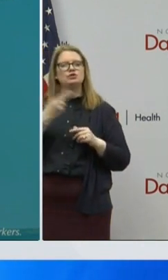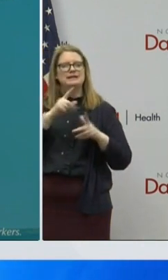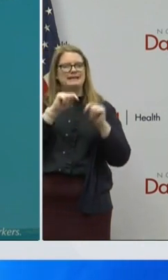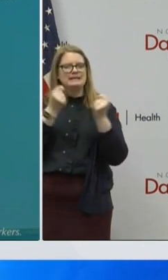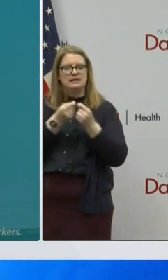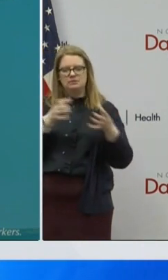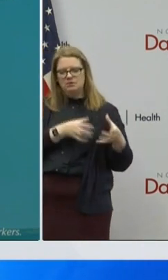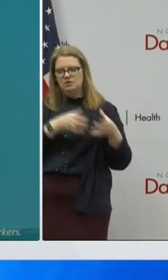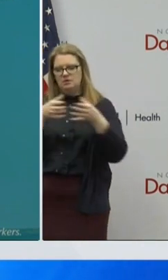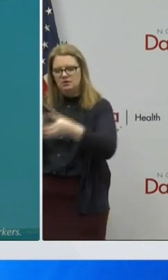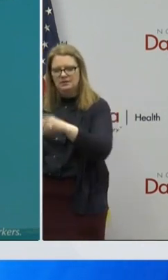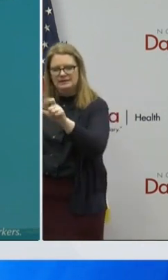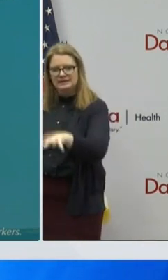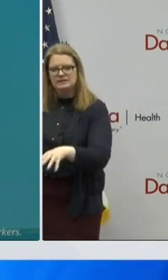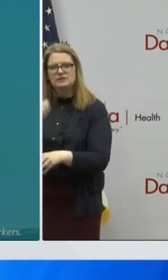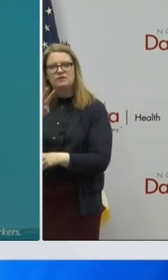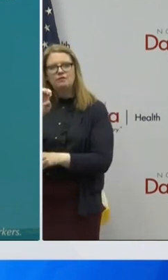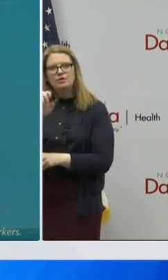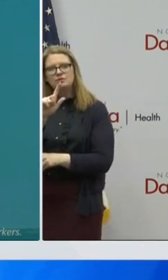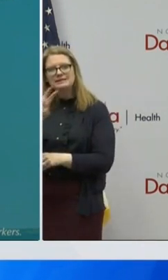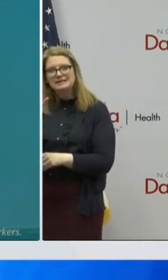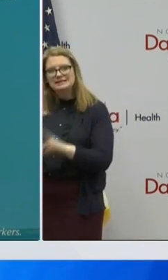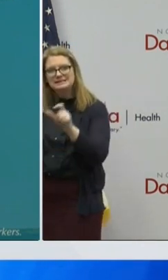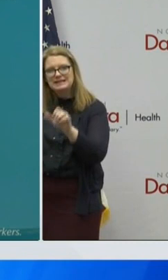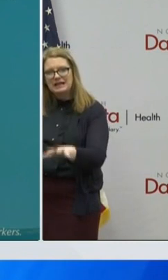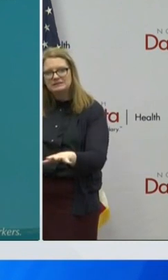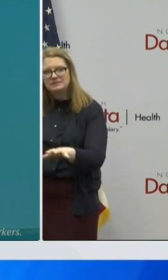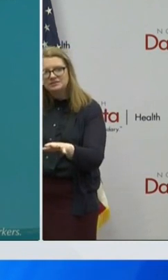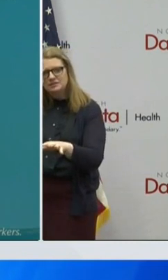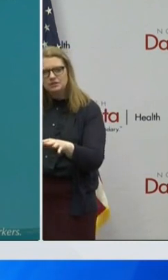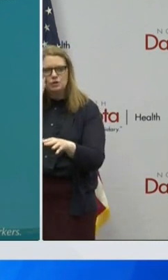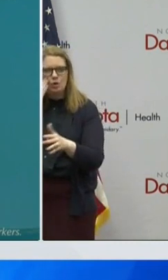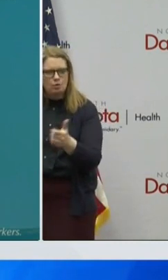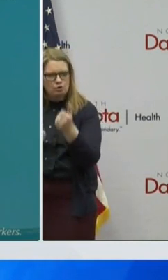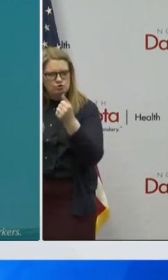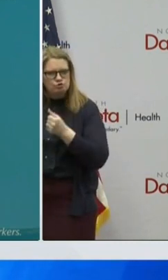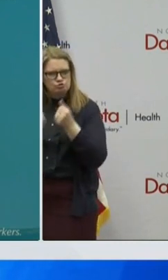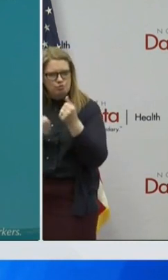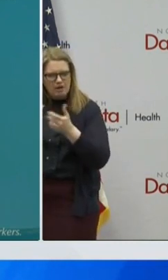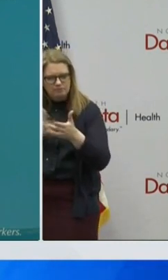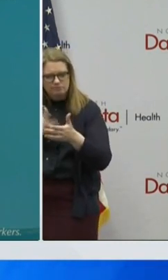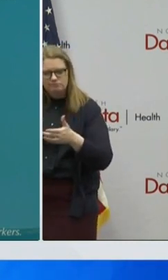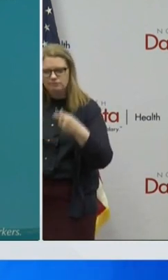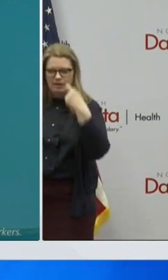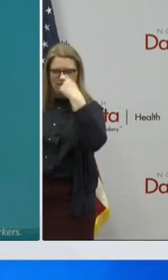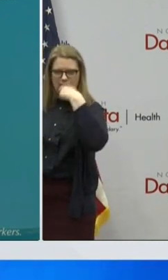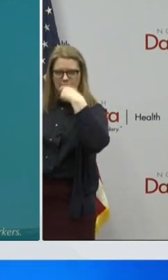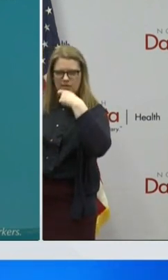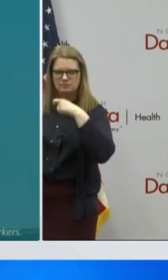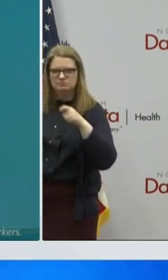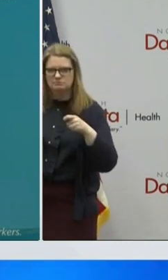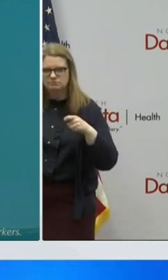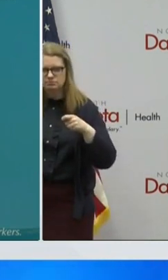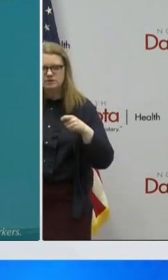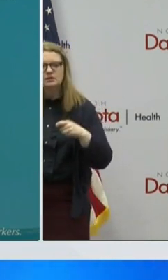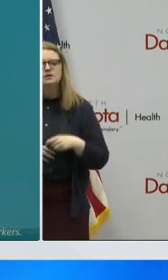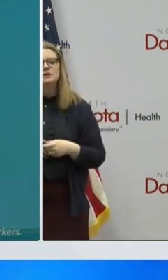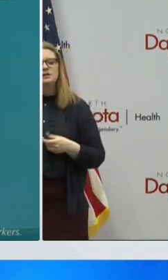PLANT CLOSURE, SO THEY CLOSED ON0 WEDNESDAY, OUR TEAM WAS UP THERE.